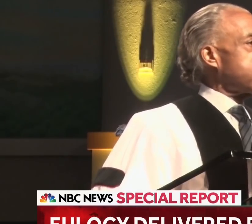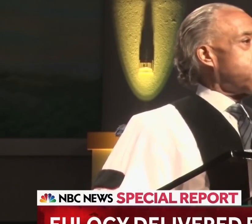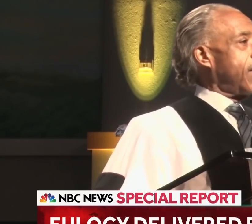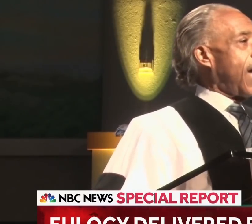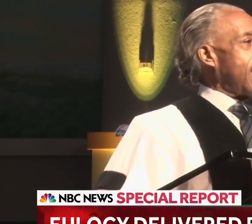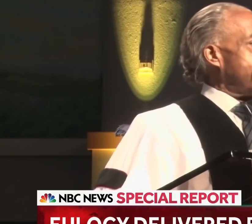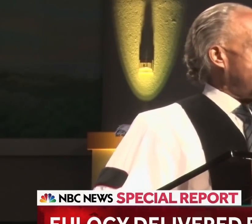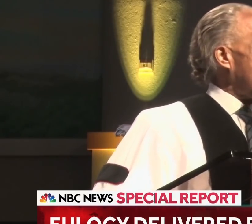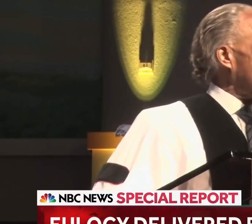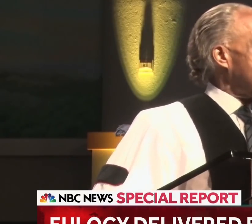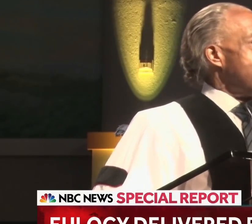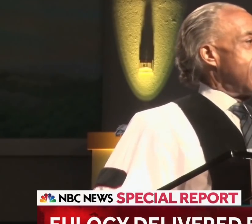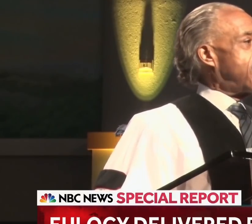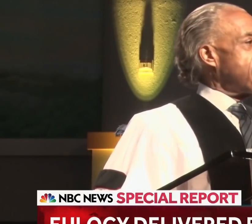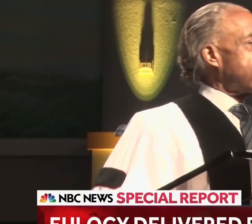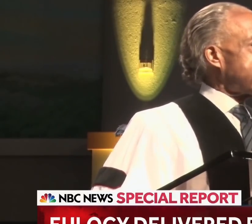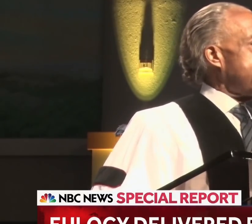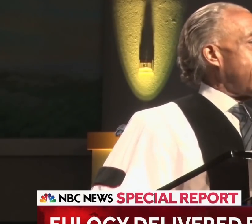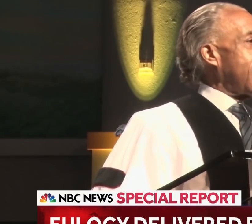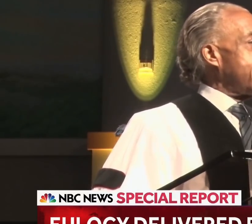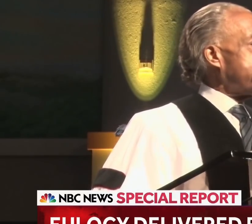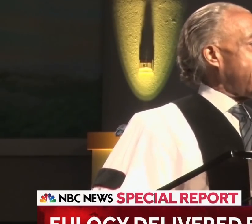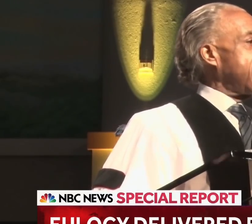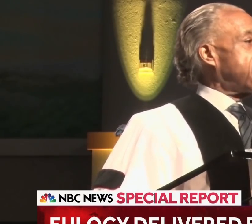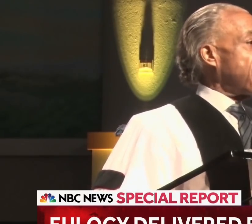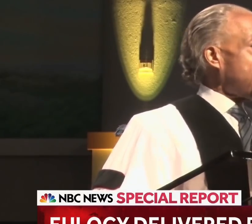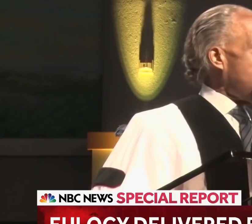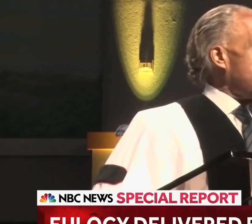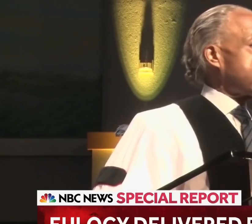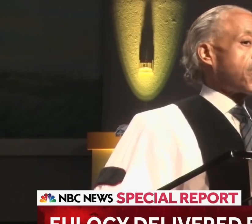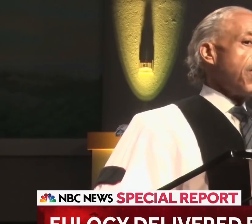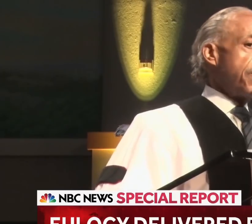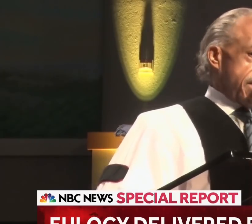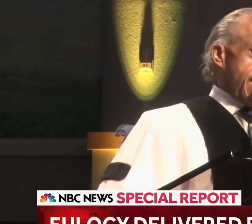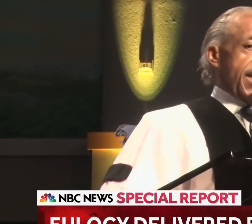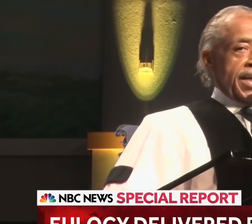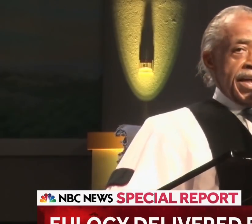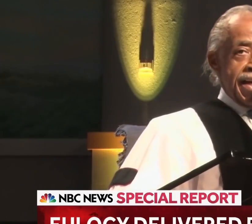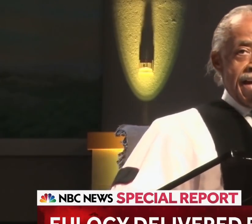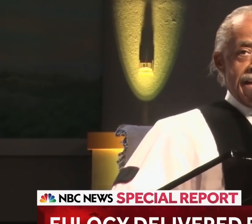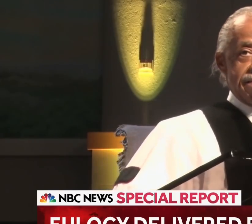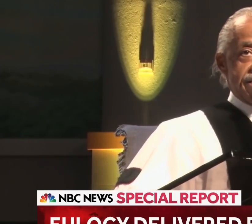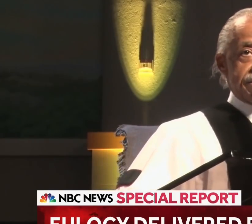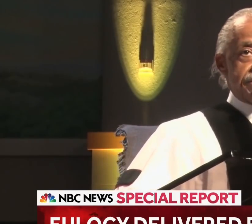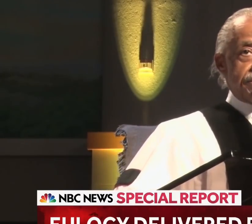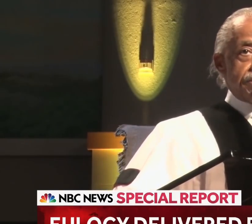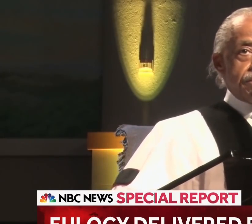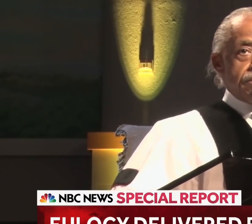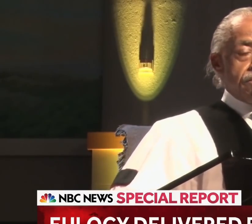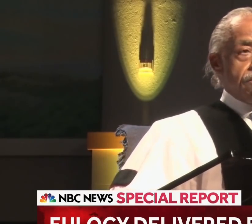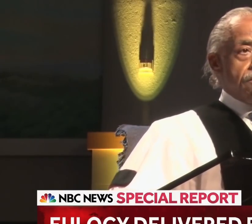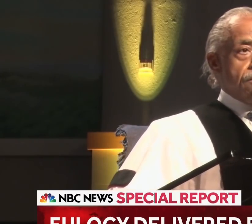FOR WHAT THEY DID, THAT WE’RE GOING TO BE THERE WITH THEM BECAUSE LIVES LIKE GEORGE WILL